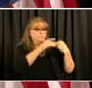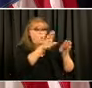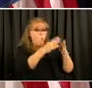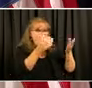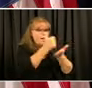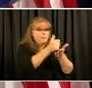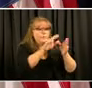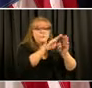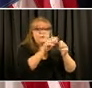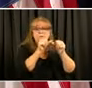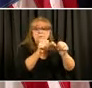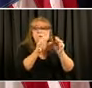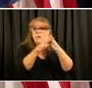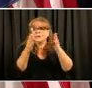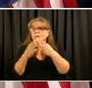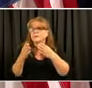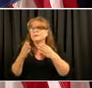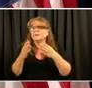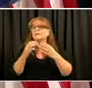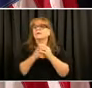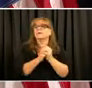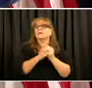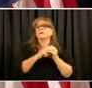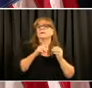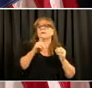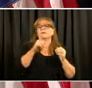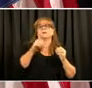even amidst the pandemic and largely they've been very successful in doing so